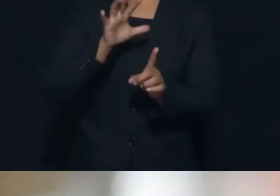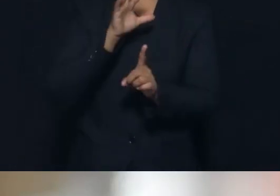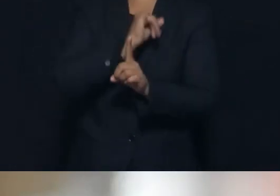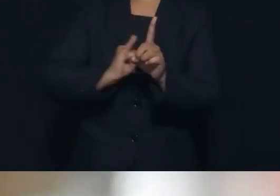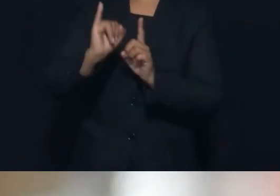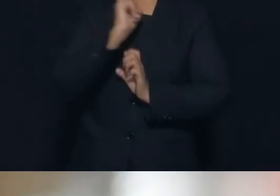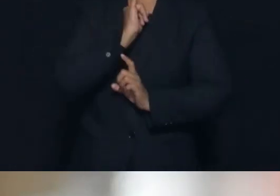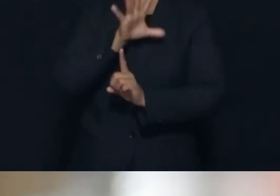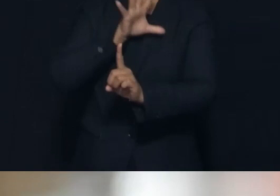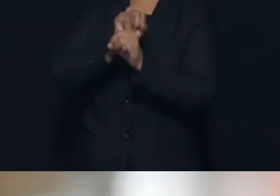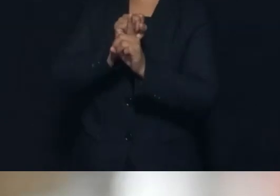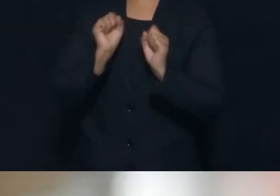are different.